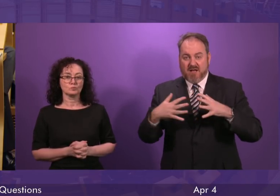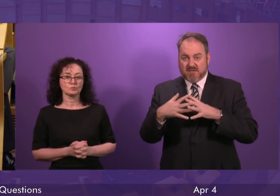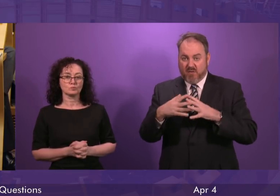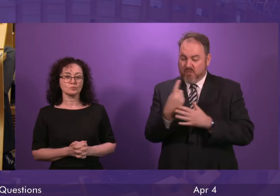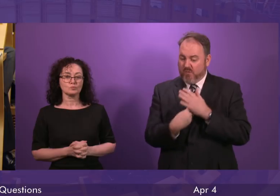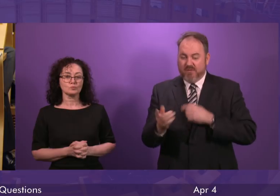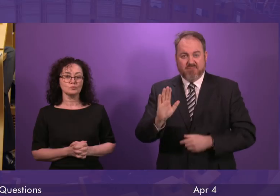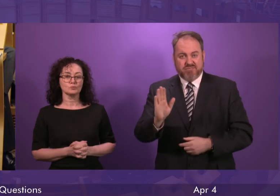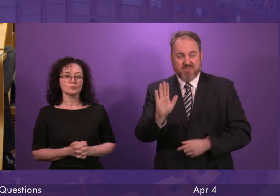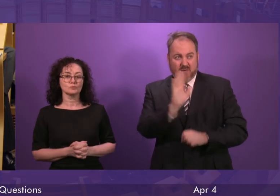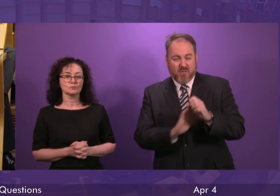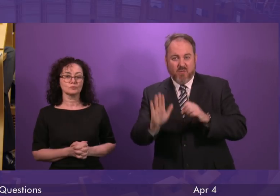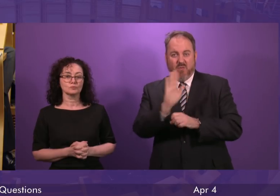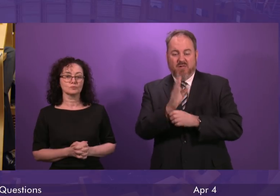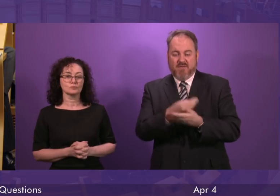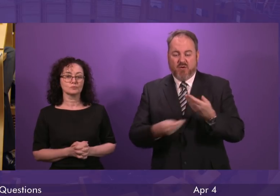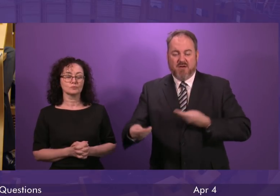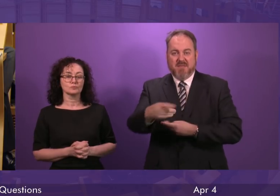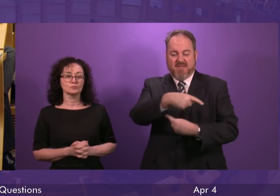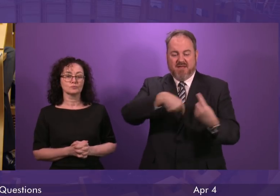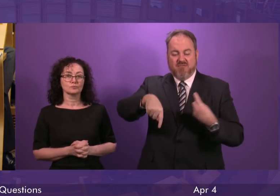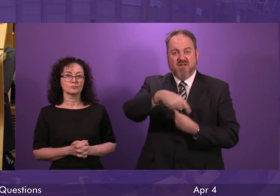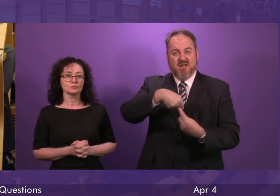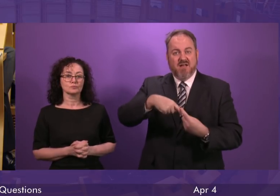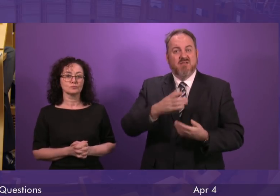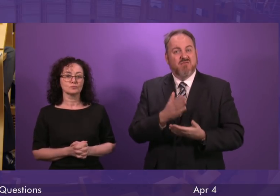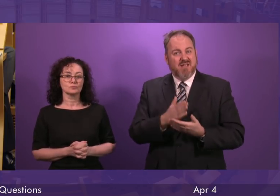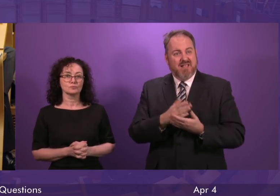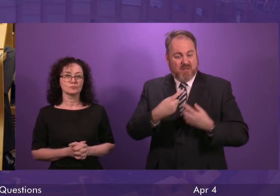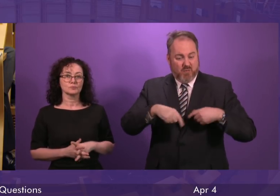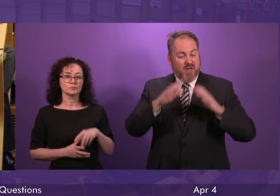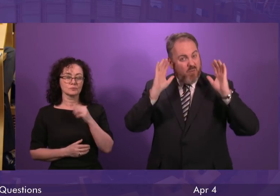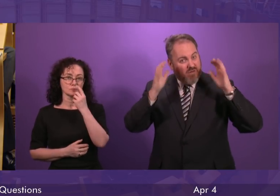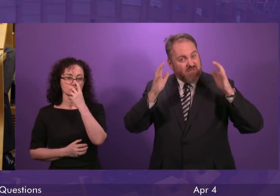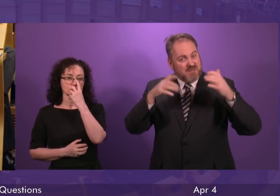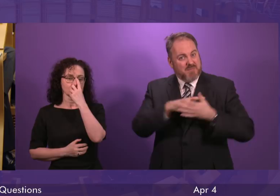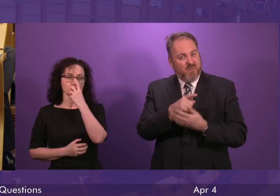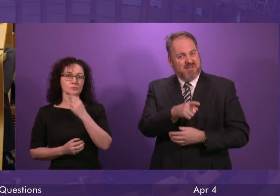economy. The First Minister, as a Glasgow MSP, will share my concern at this development.